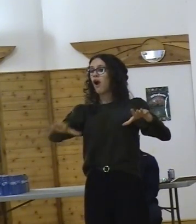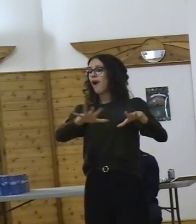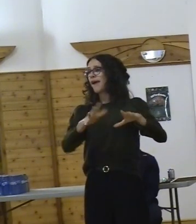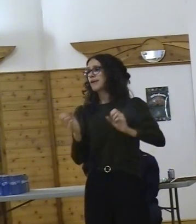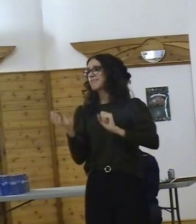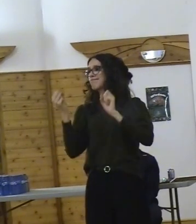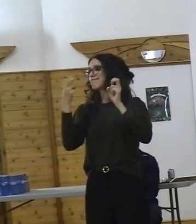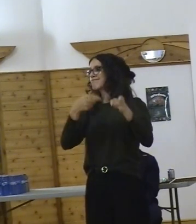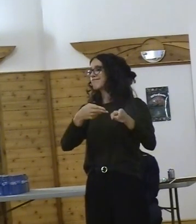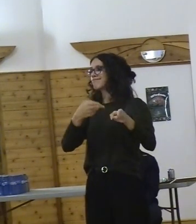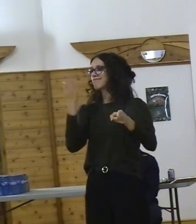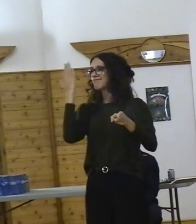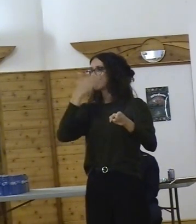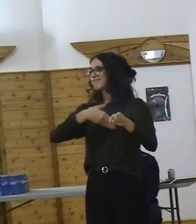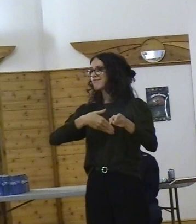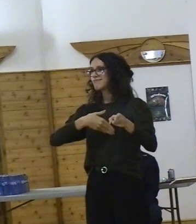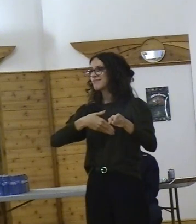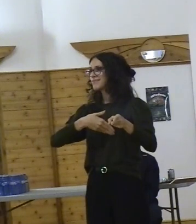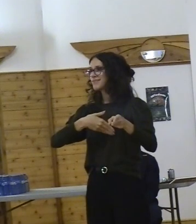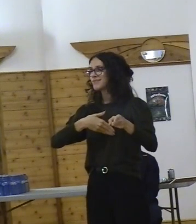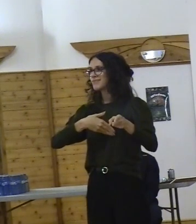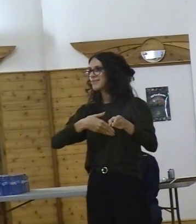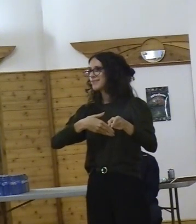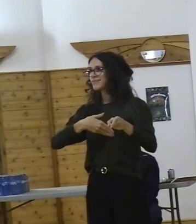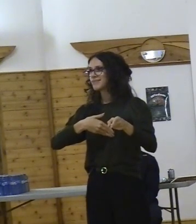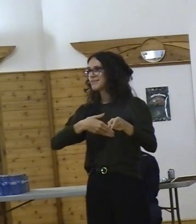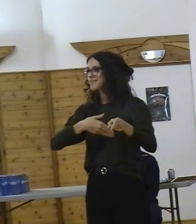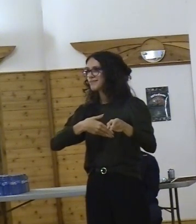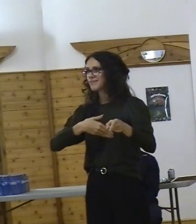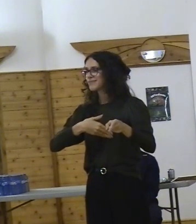Our loved ones are not trash.